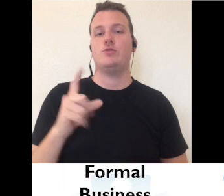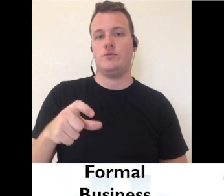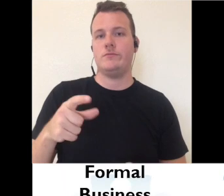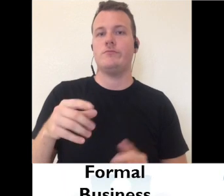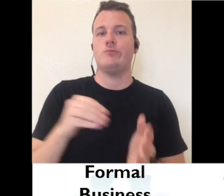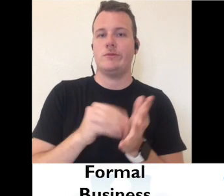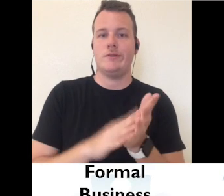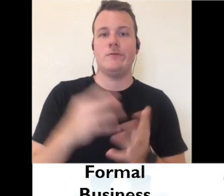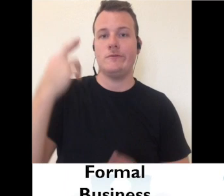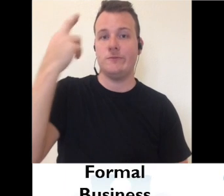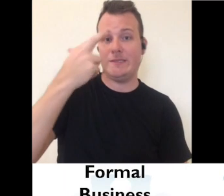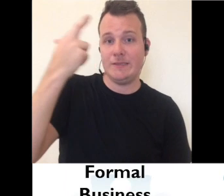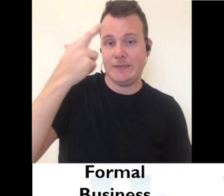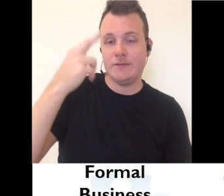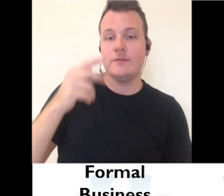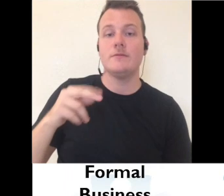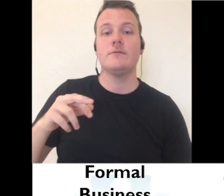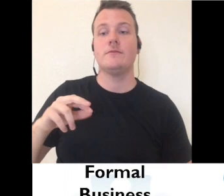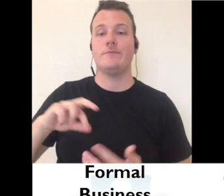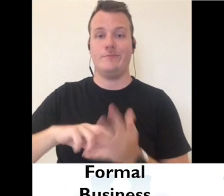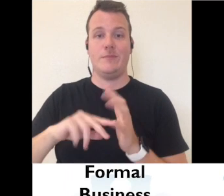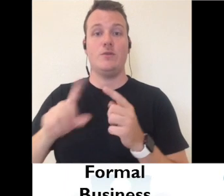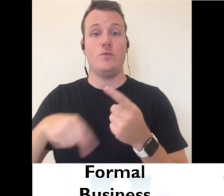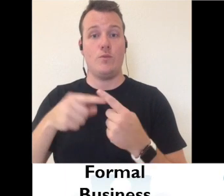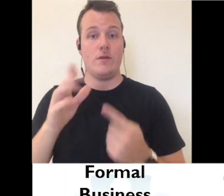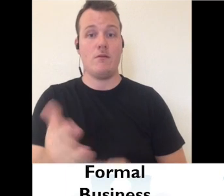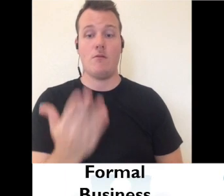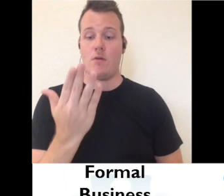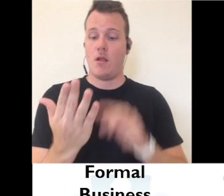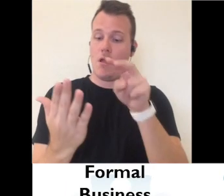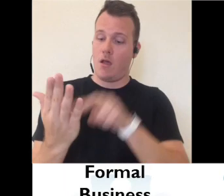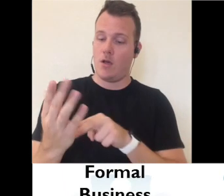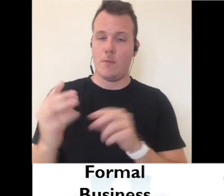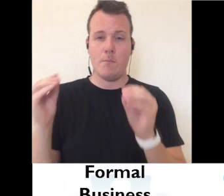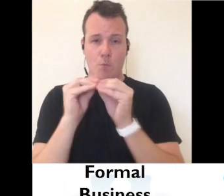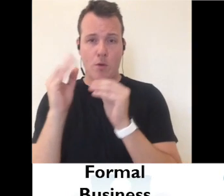art. Do you have more people than you need, or do you have not enough people to